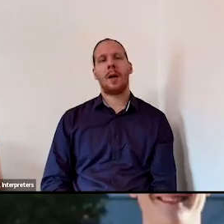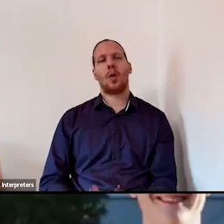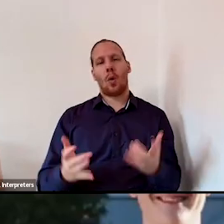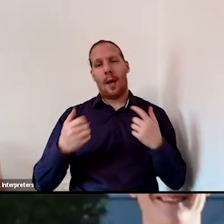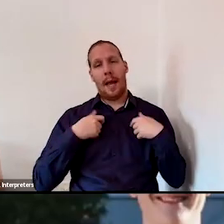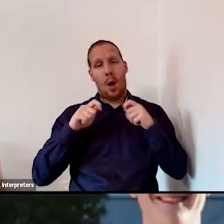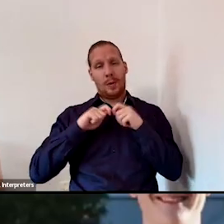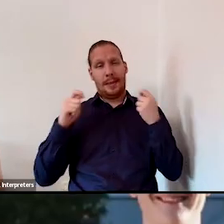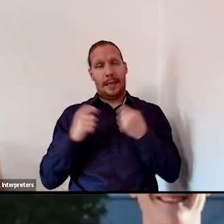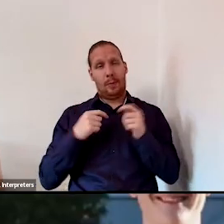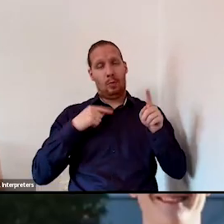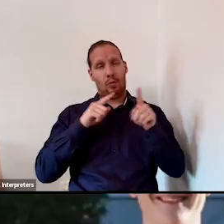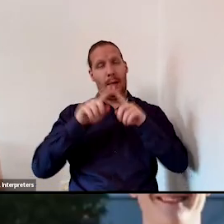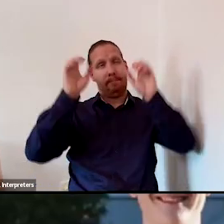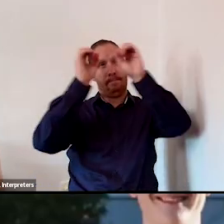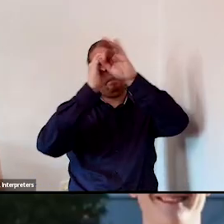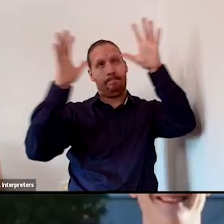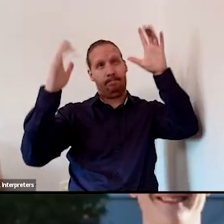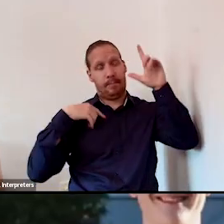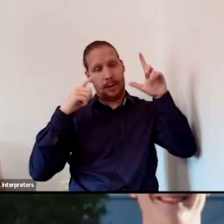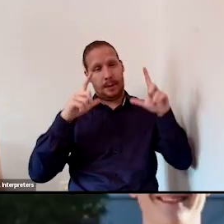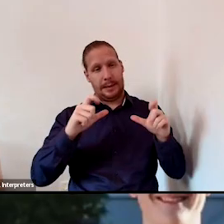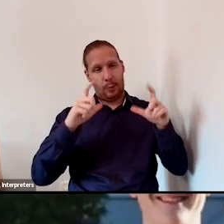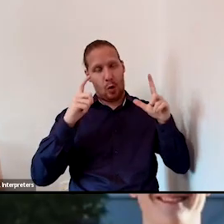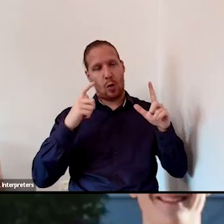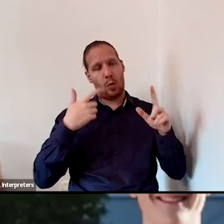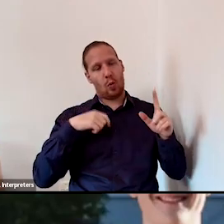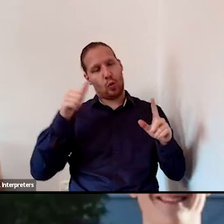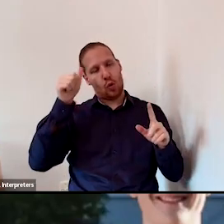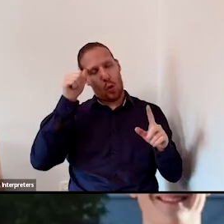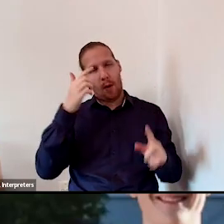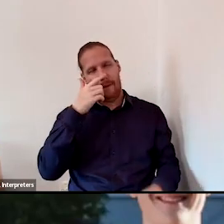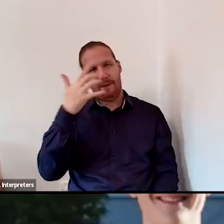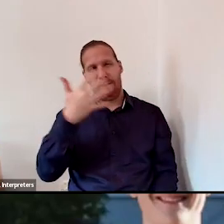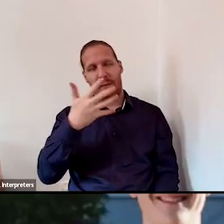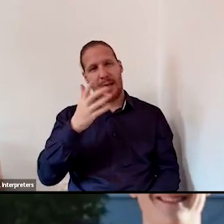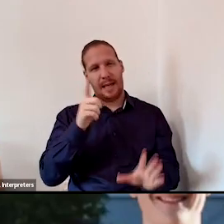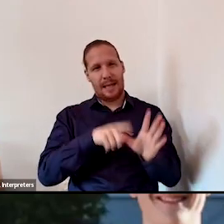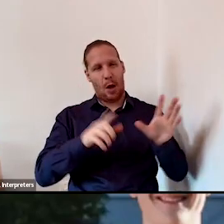We wanted to know what is happening for young people at this age. So as we know, adolescence is quite often described